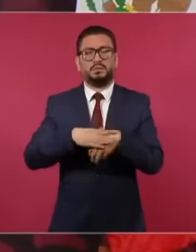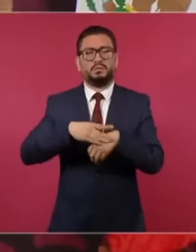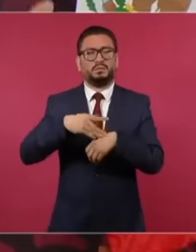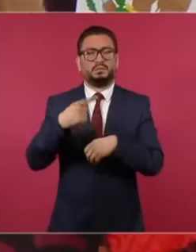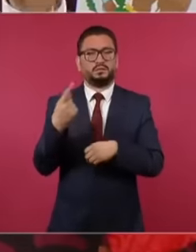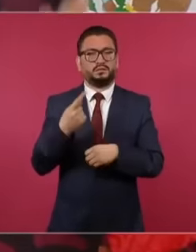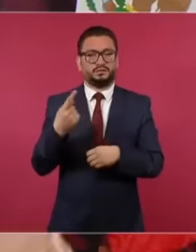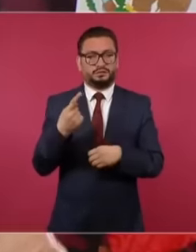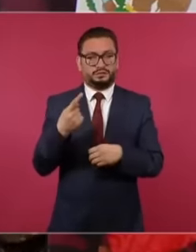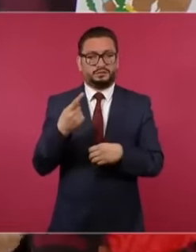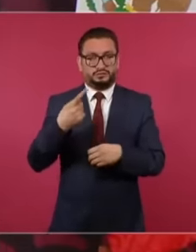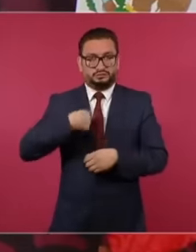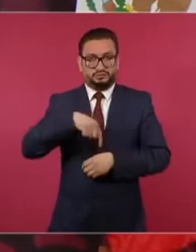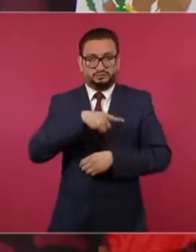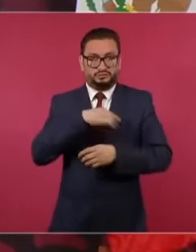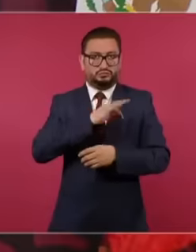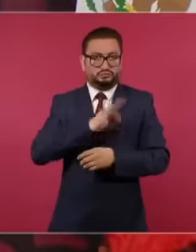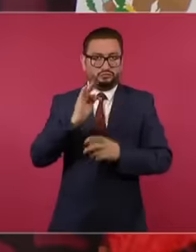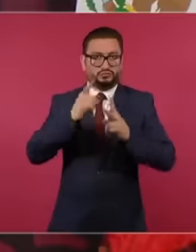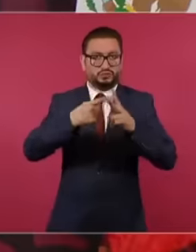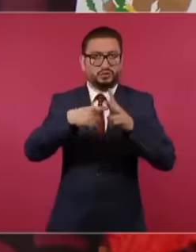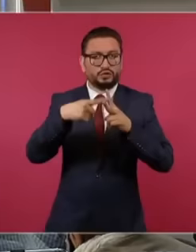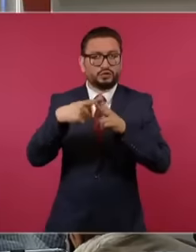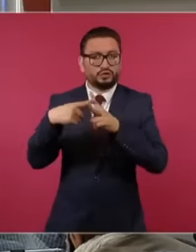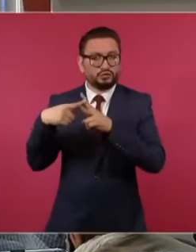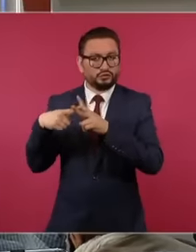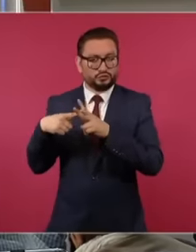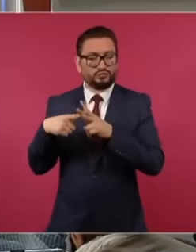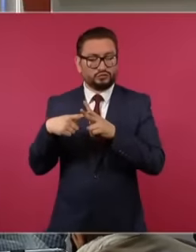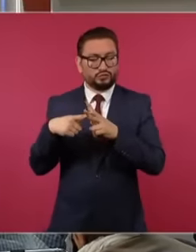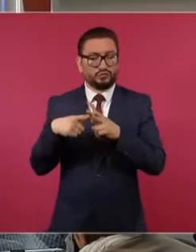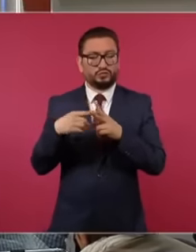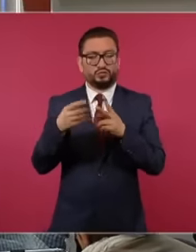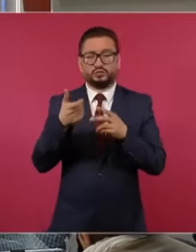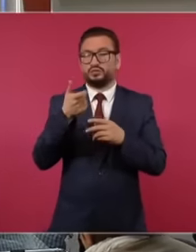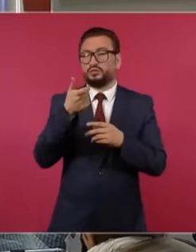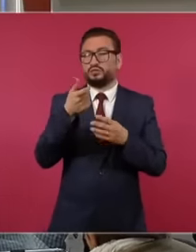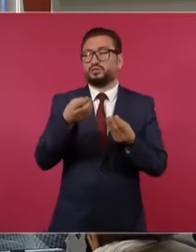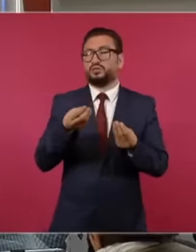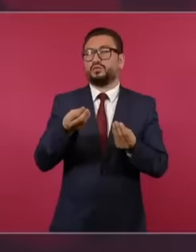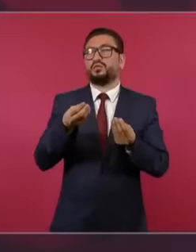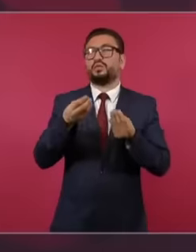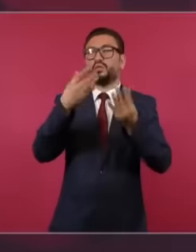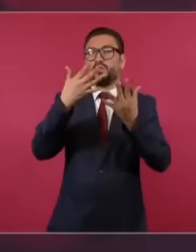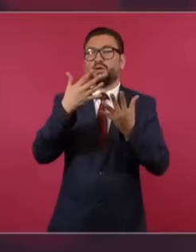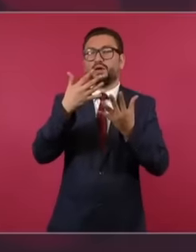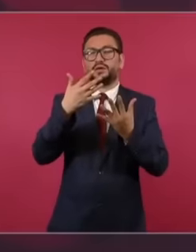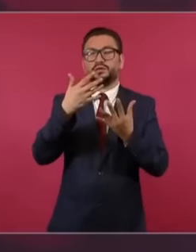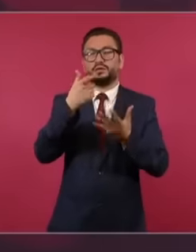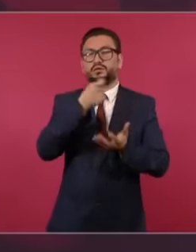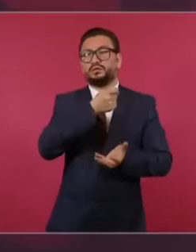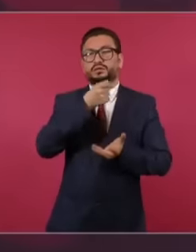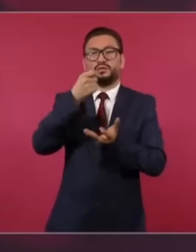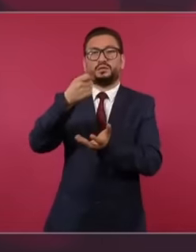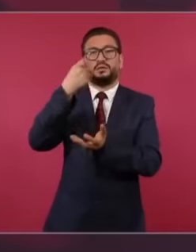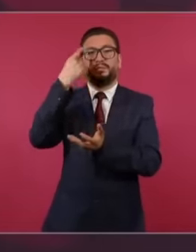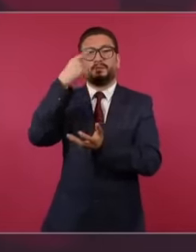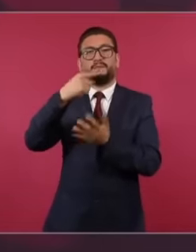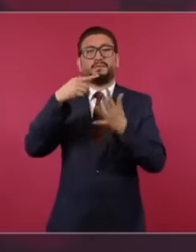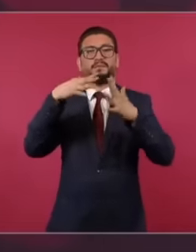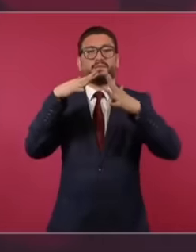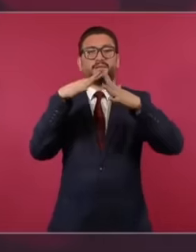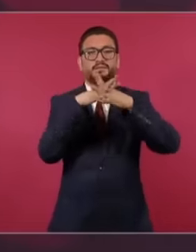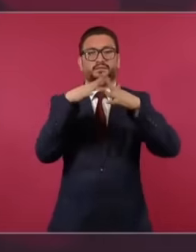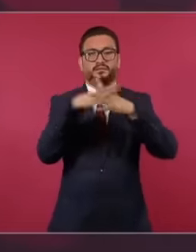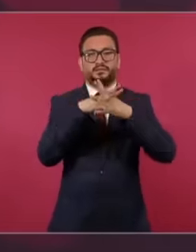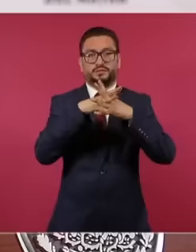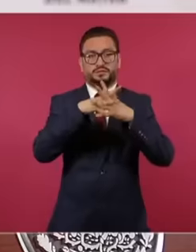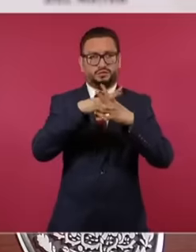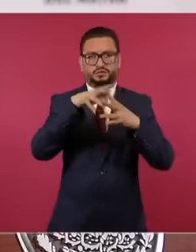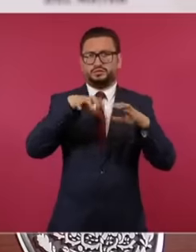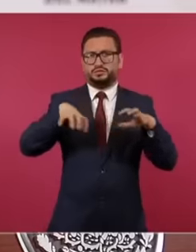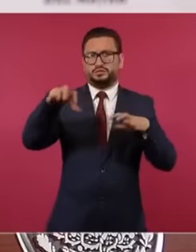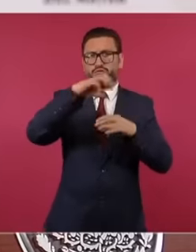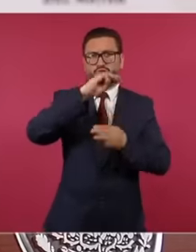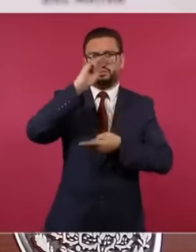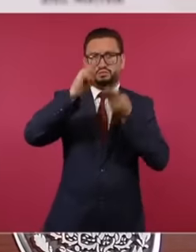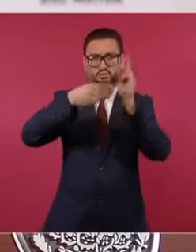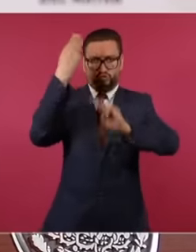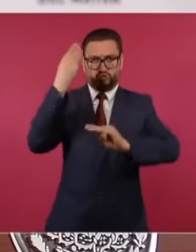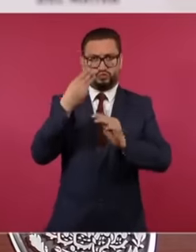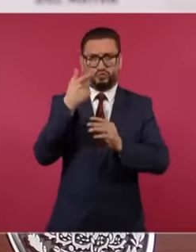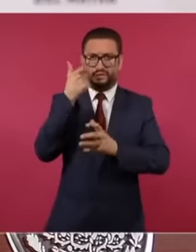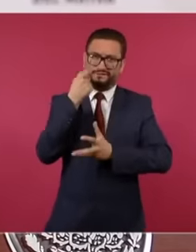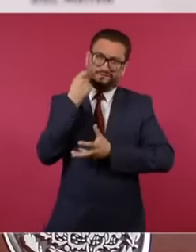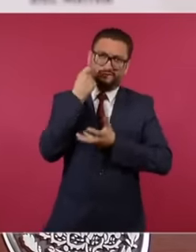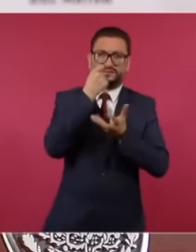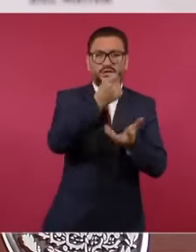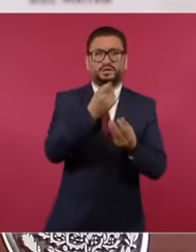let's do the math. How much do they allocate for wars in the world and how much do they allocate to